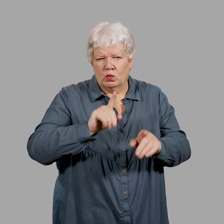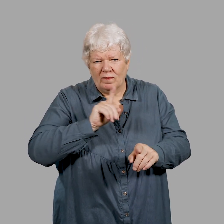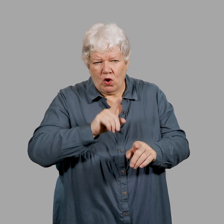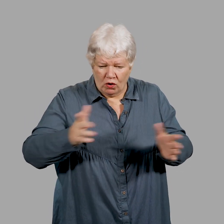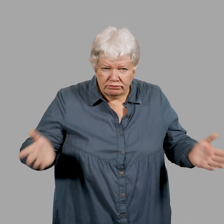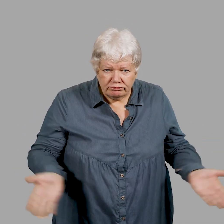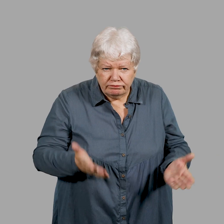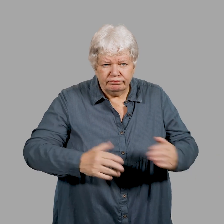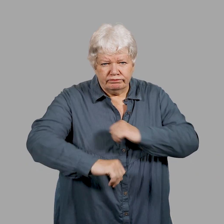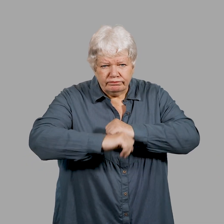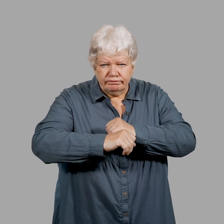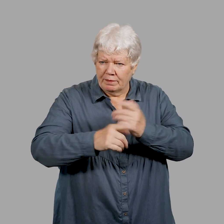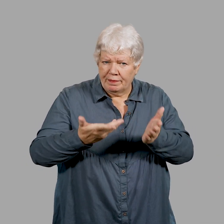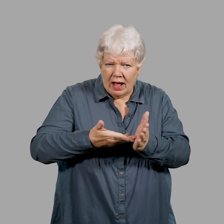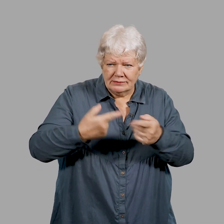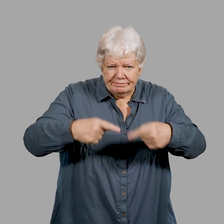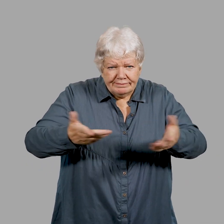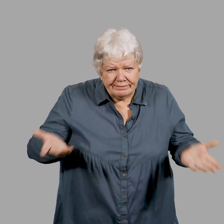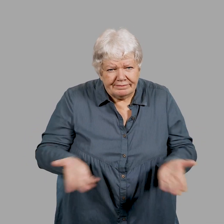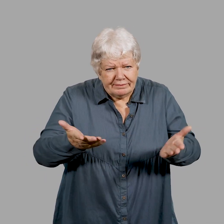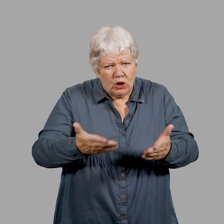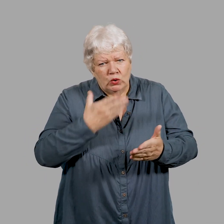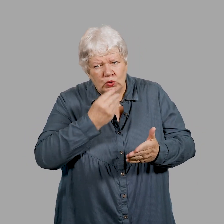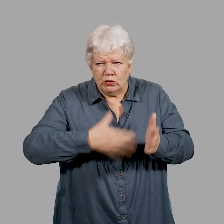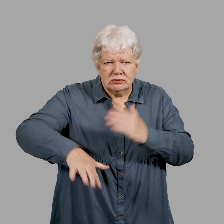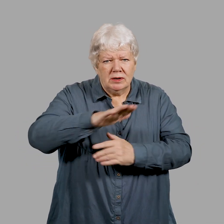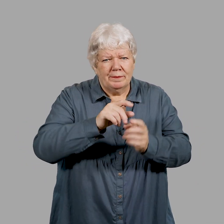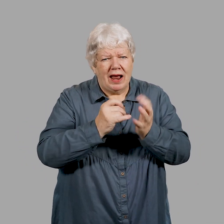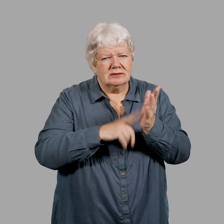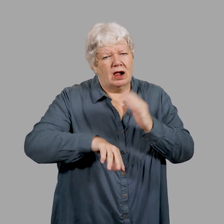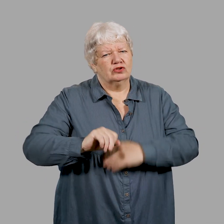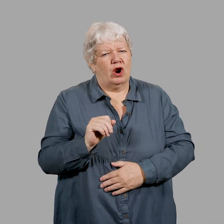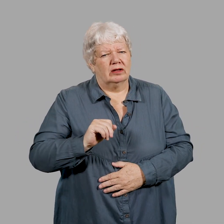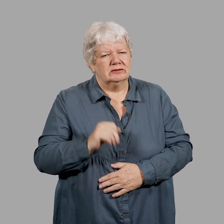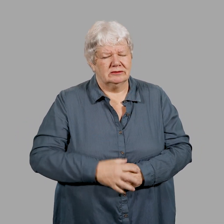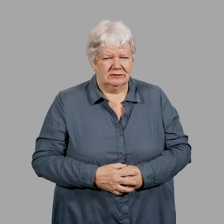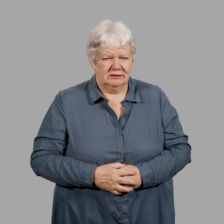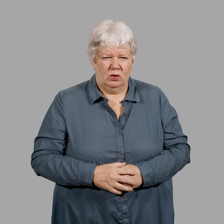and facilitate the promotion of the use and understanding of British Sign Language (BSL) in Scotland.